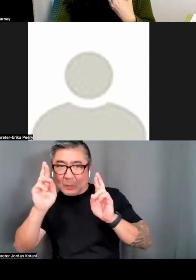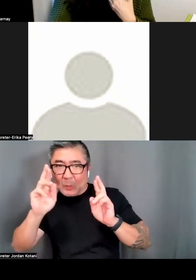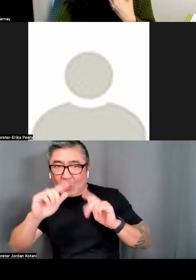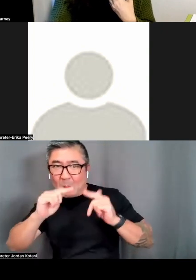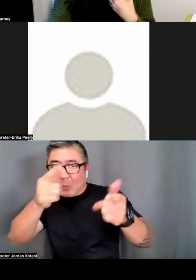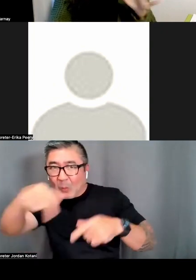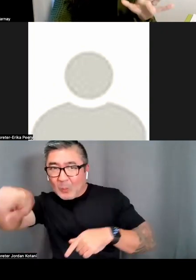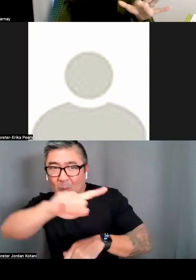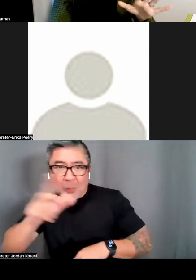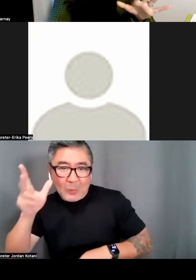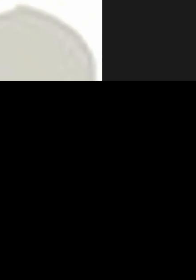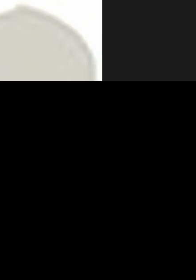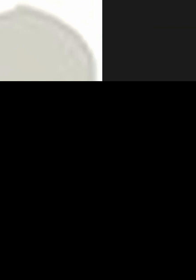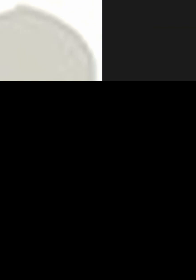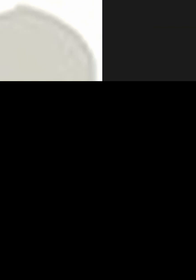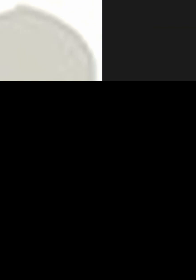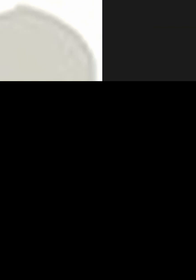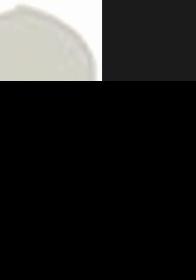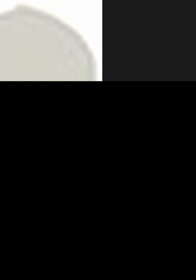I'm going to stop sharing my screen for just a minute to make sure.